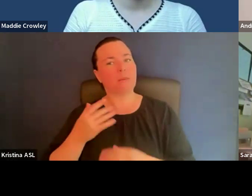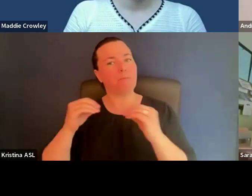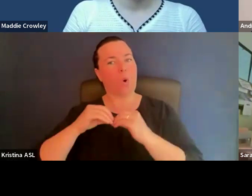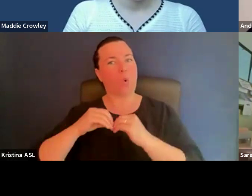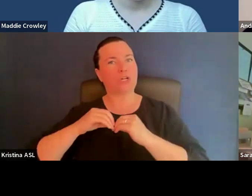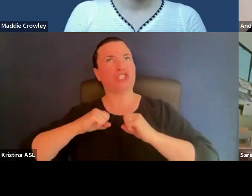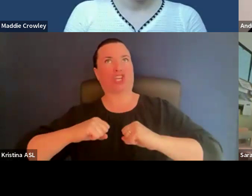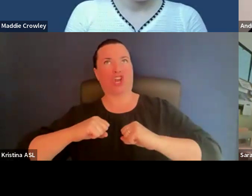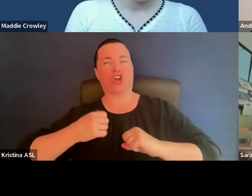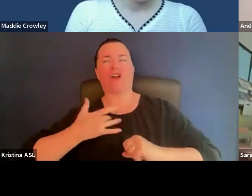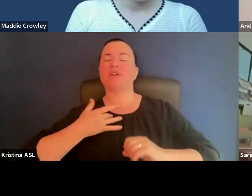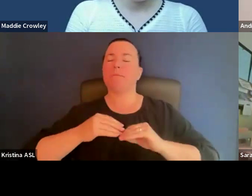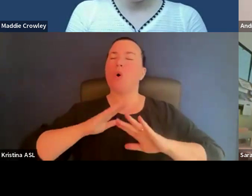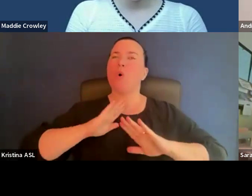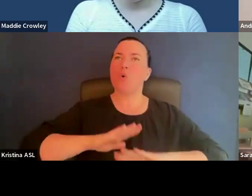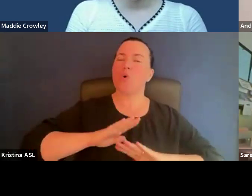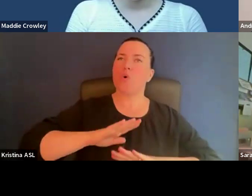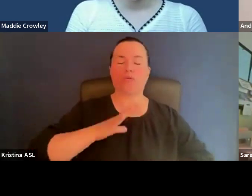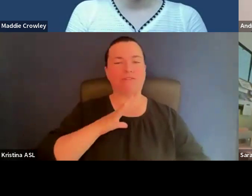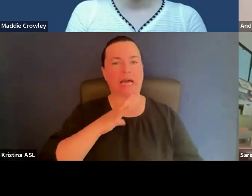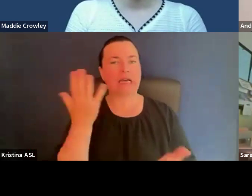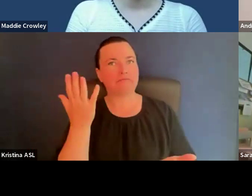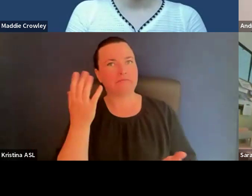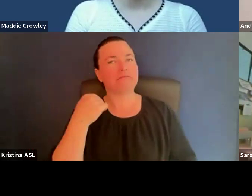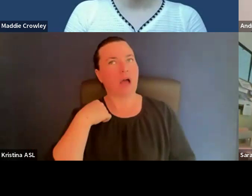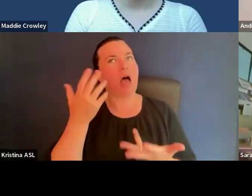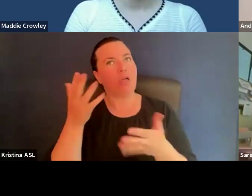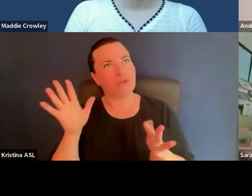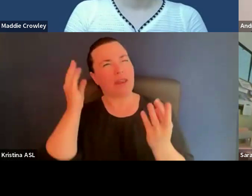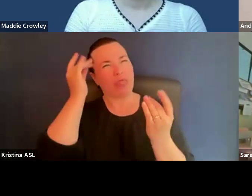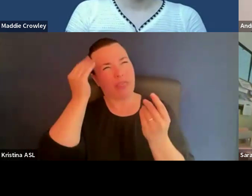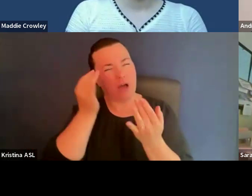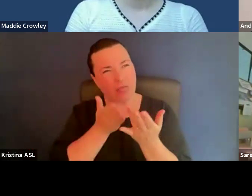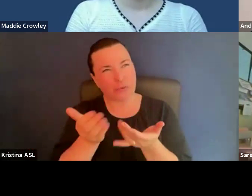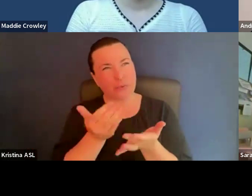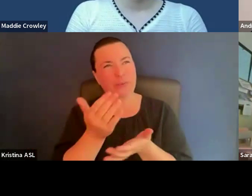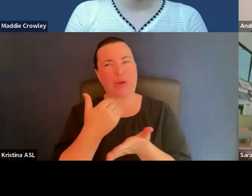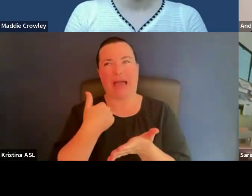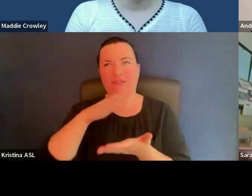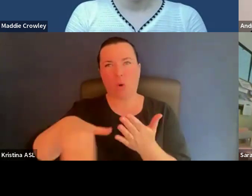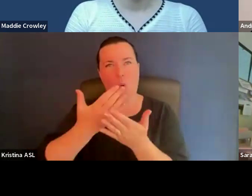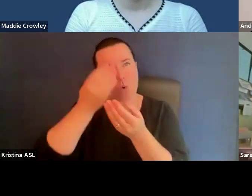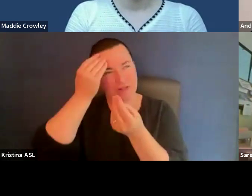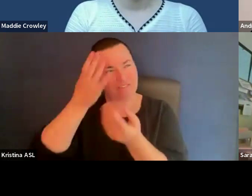to make me feel like, "Okay, I've thought this through, I have all the information, it's there."